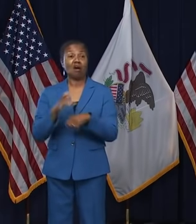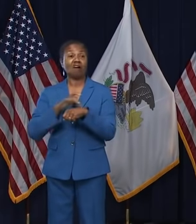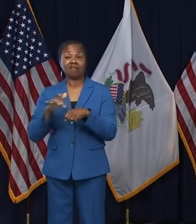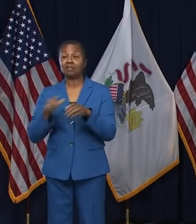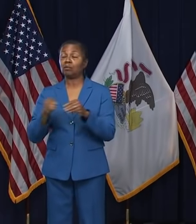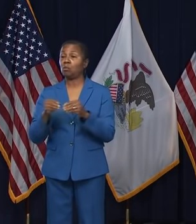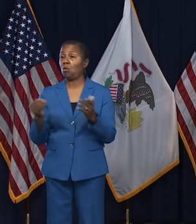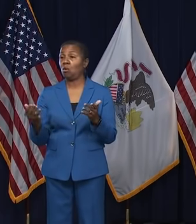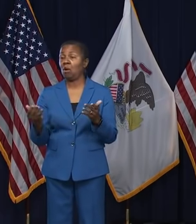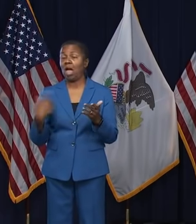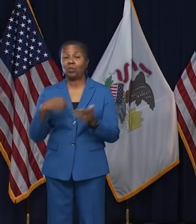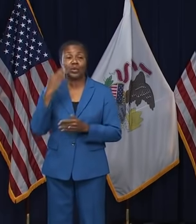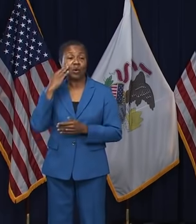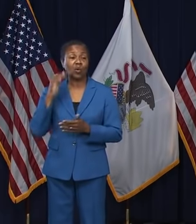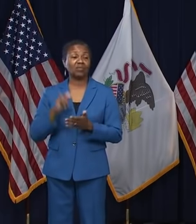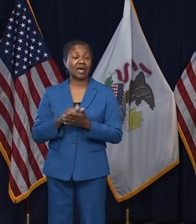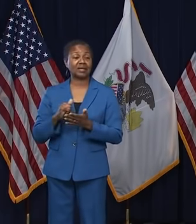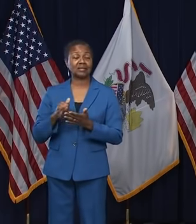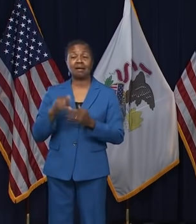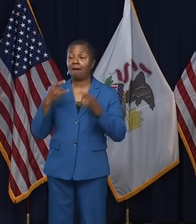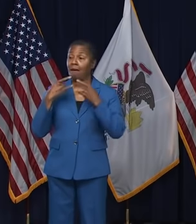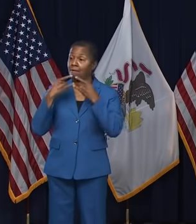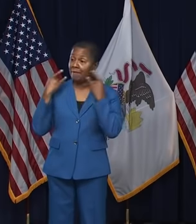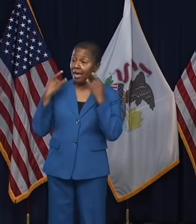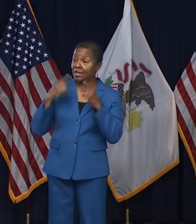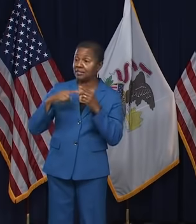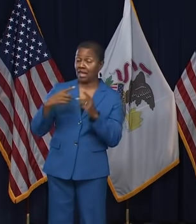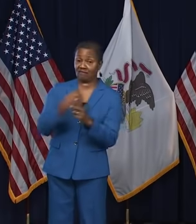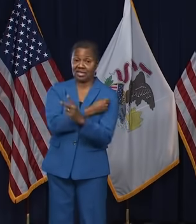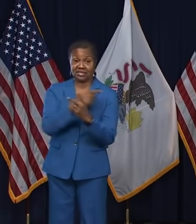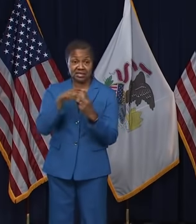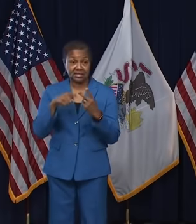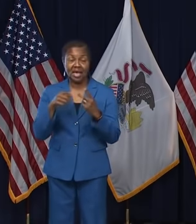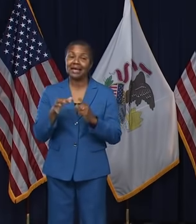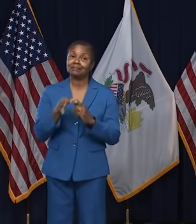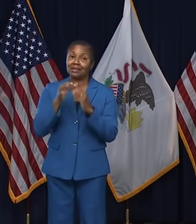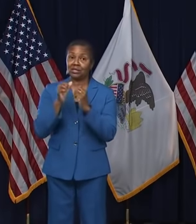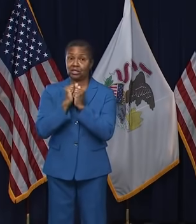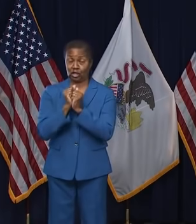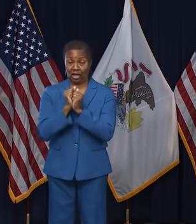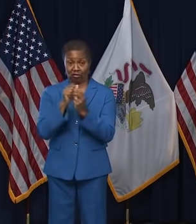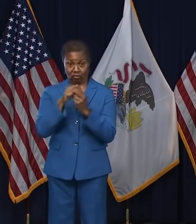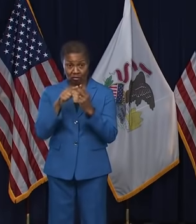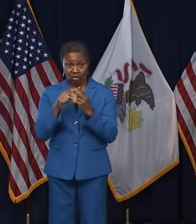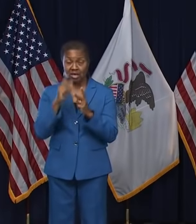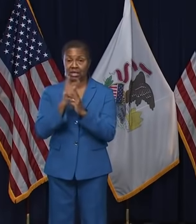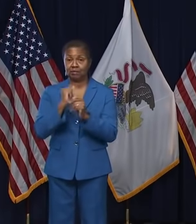situation in which vaccines are